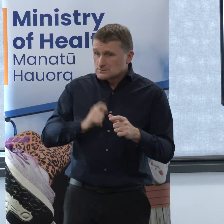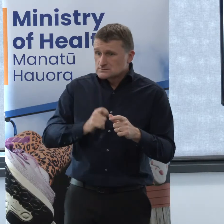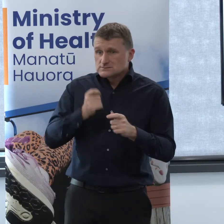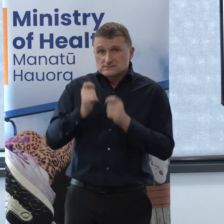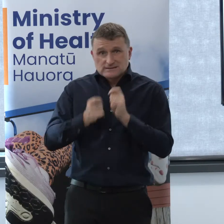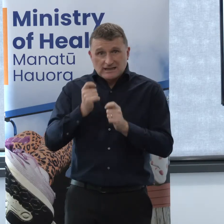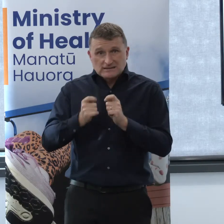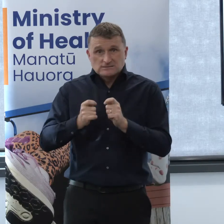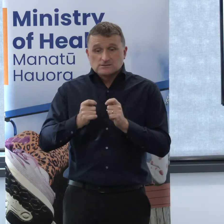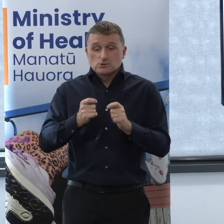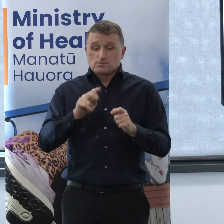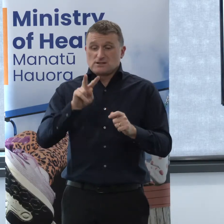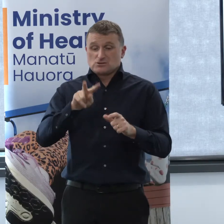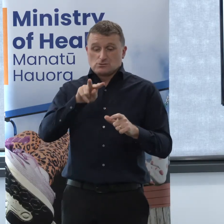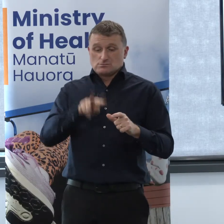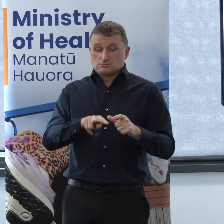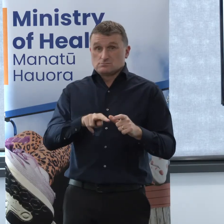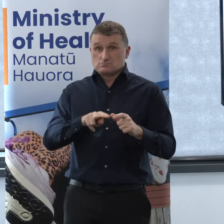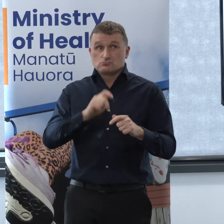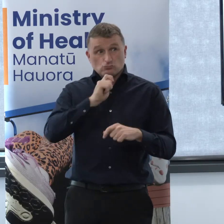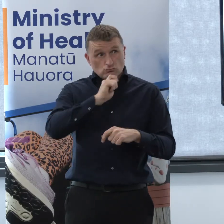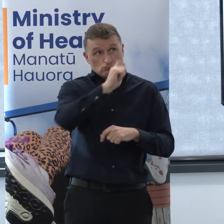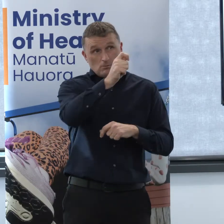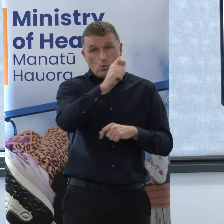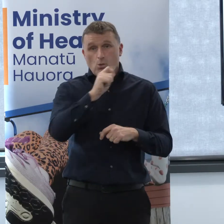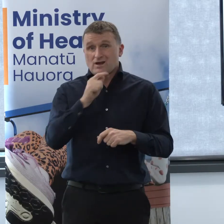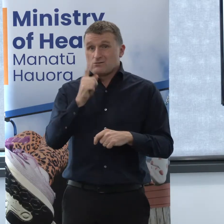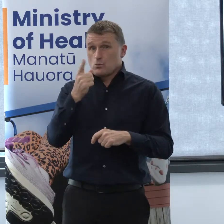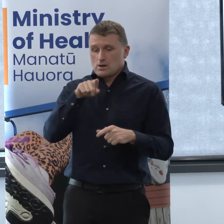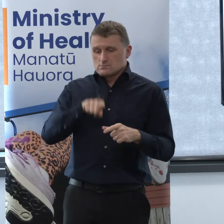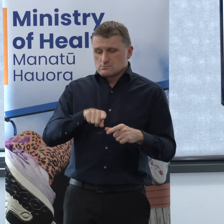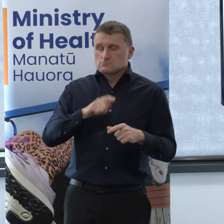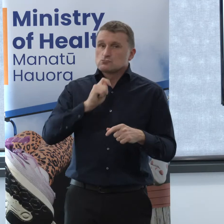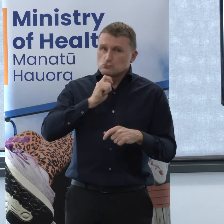people are continuing to upload the results of those tests, both positive and negative